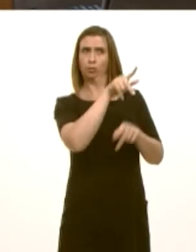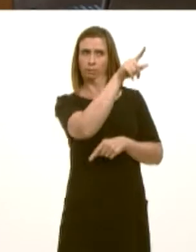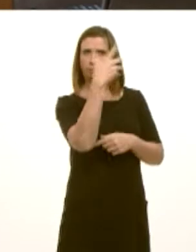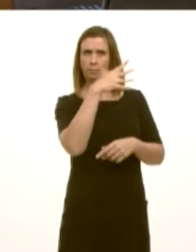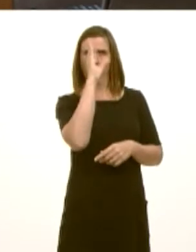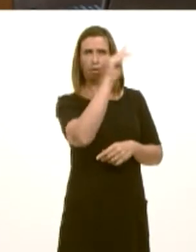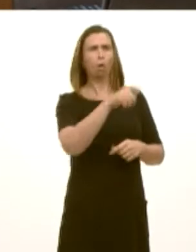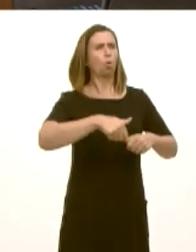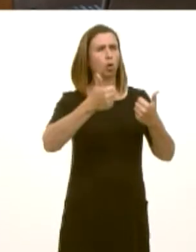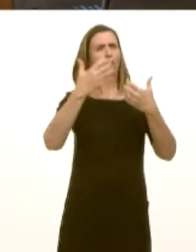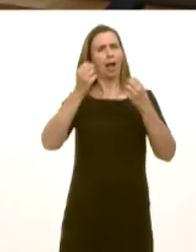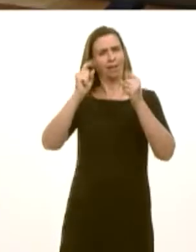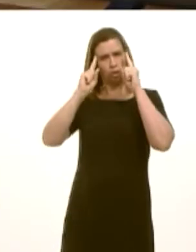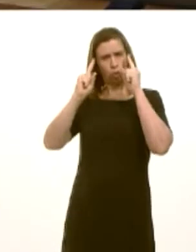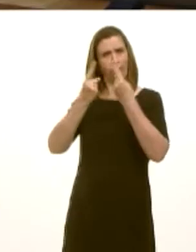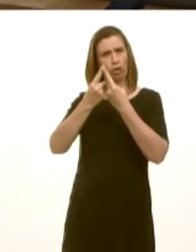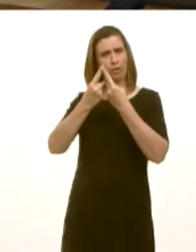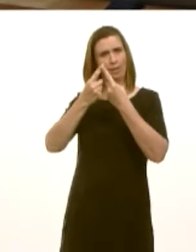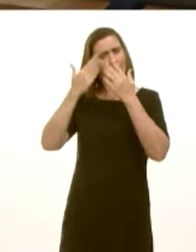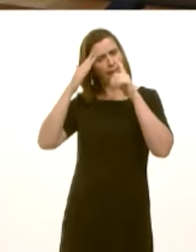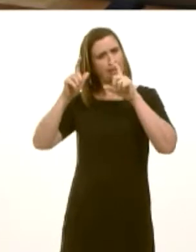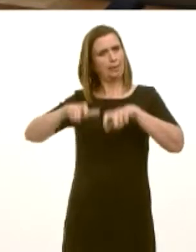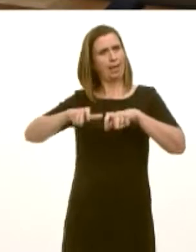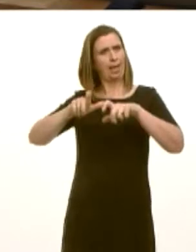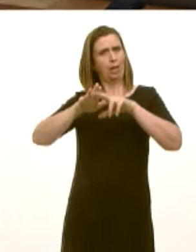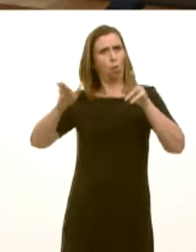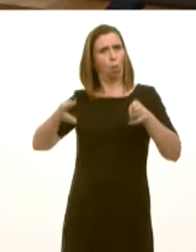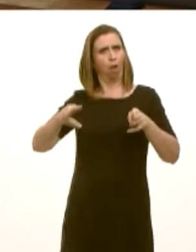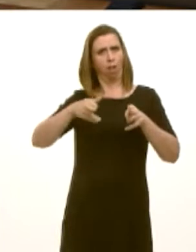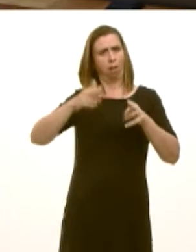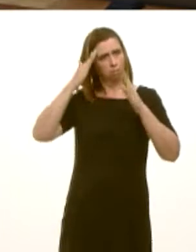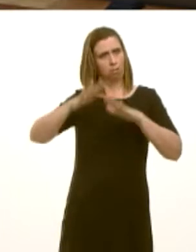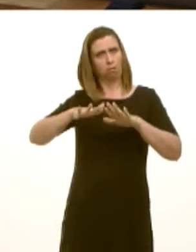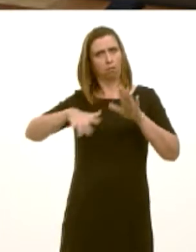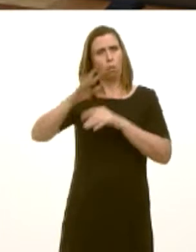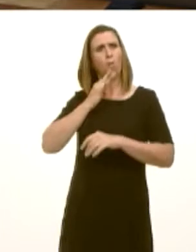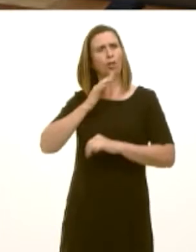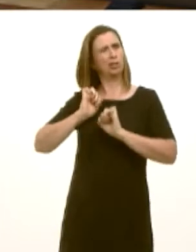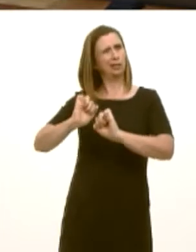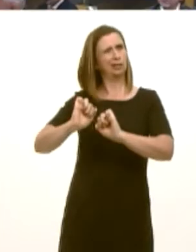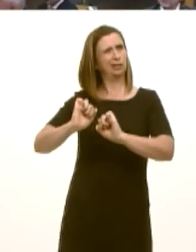Welsh language was the main medium, and Iím pleased to see what has happened as regards